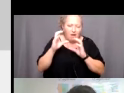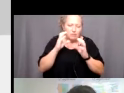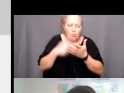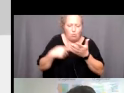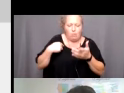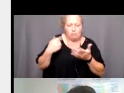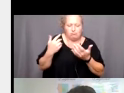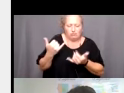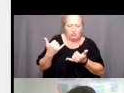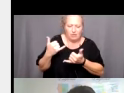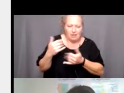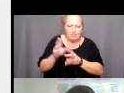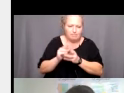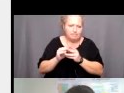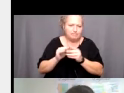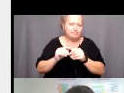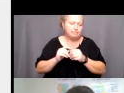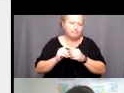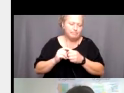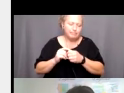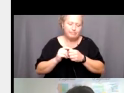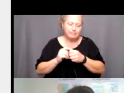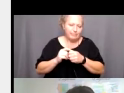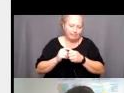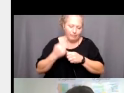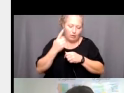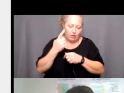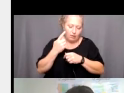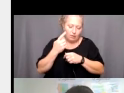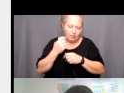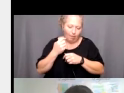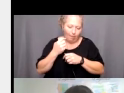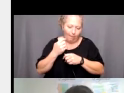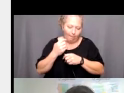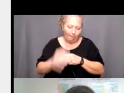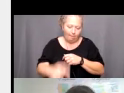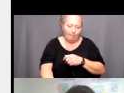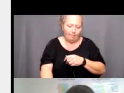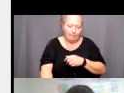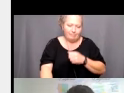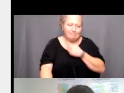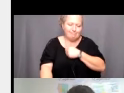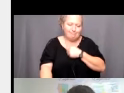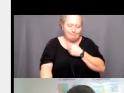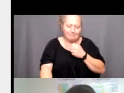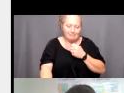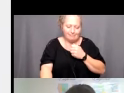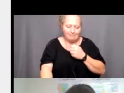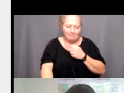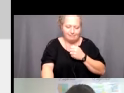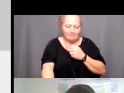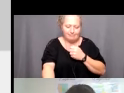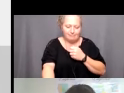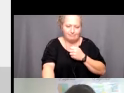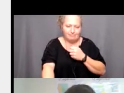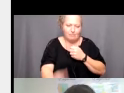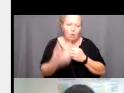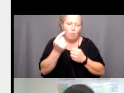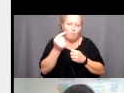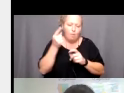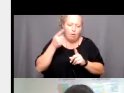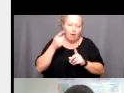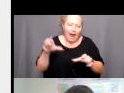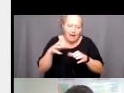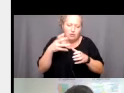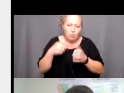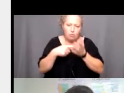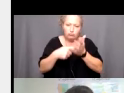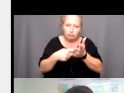and one other goal or action I wanted to call attention to is here in the second action.